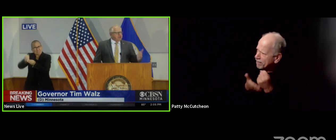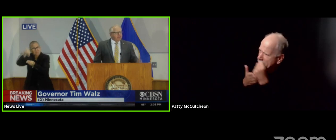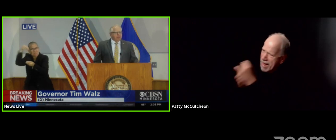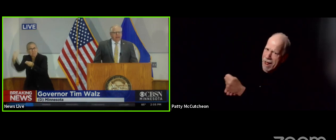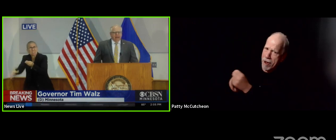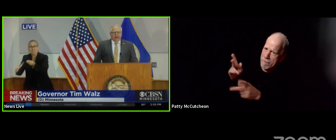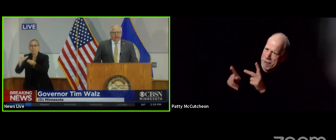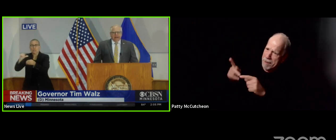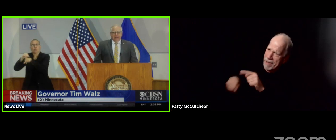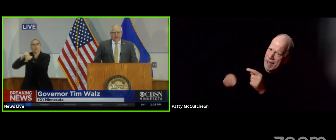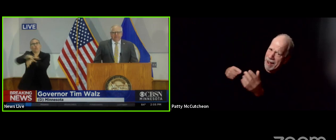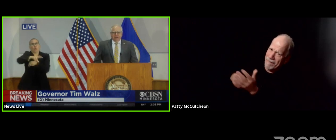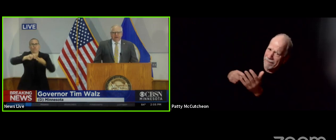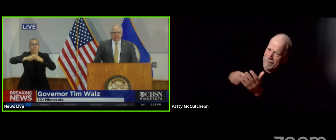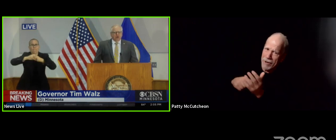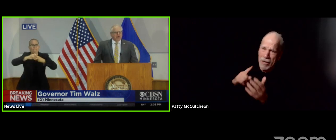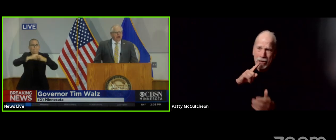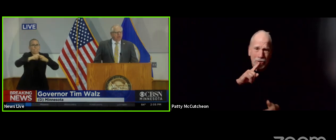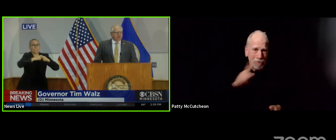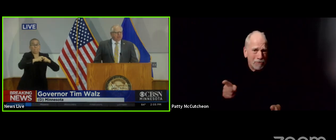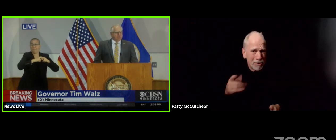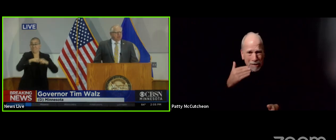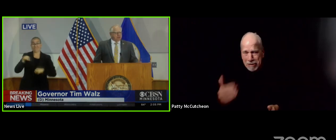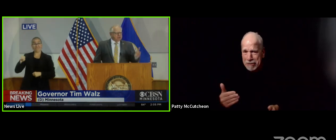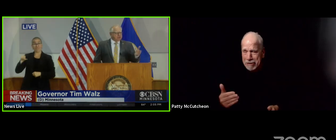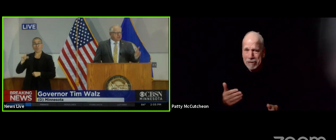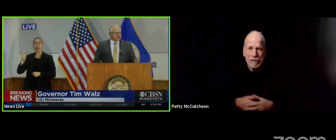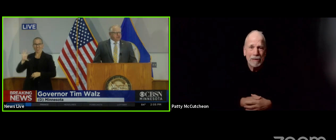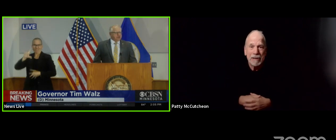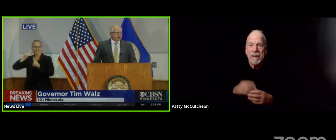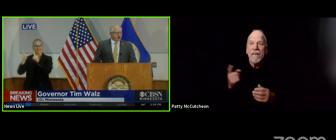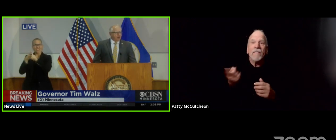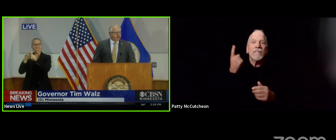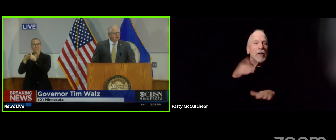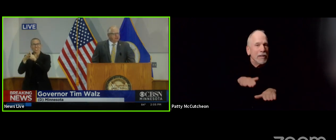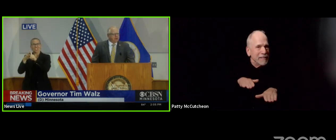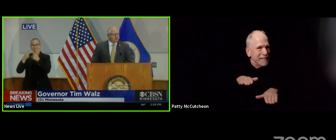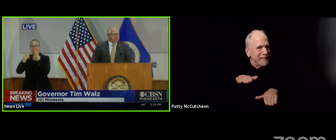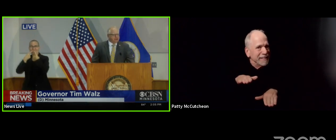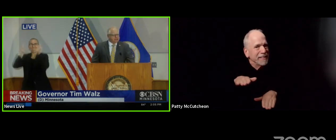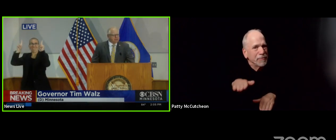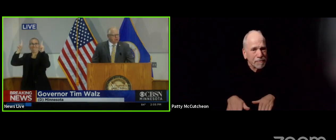STEP, AND I HAVE NO DOUBT THAT ESPECIALLY THE LEGISLATORS WHO ARE HERE ARE ALREADY THINKING WHAT THE NEXT STEP LOOKS